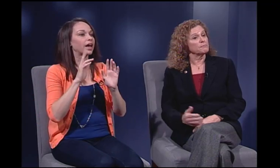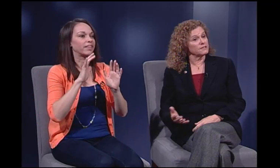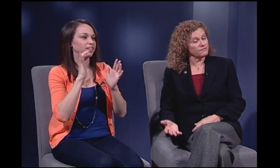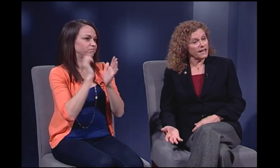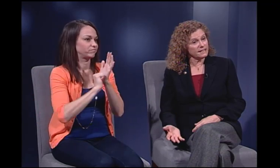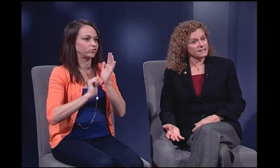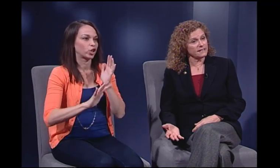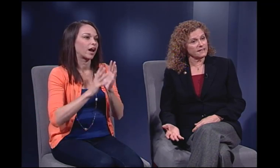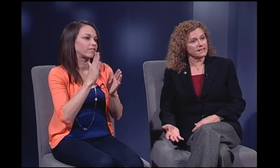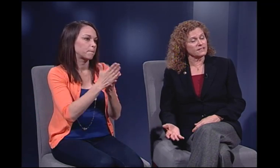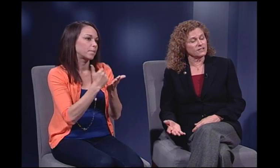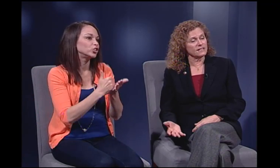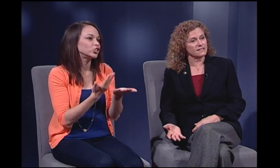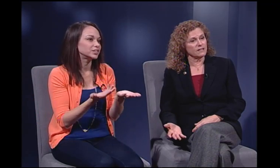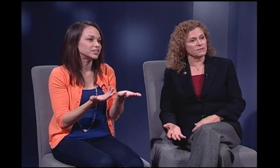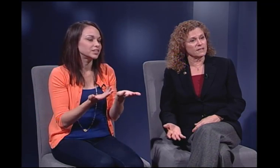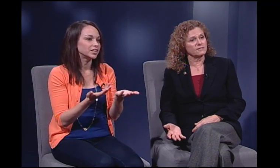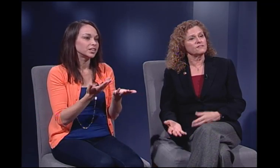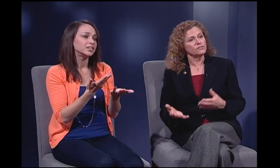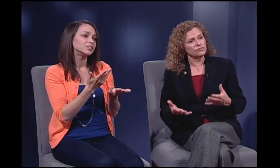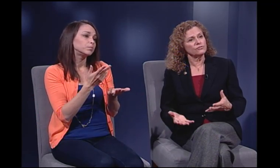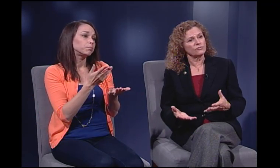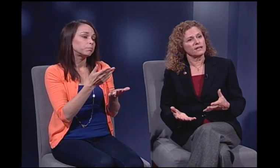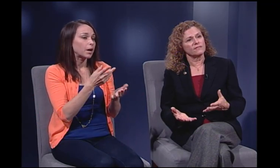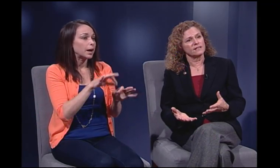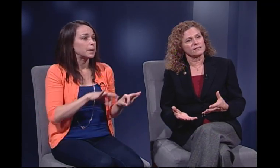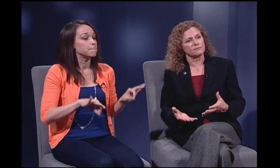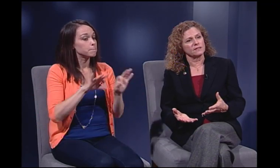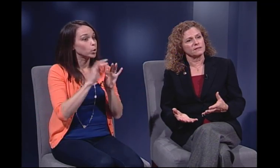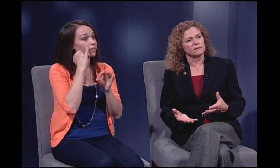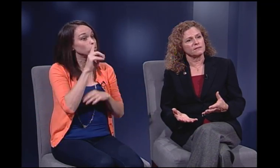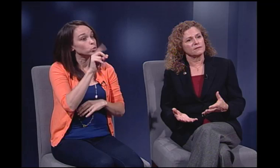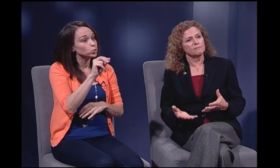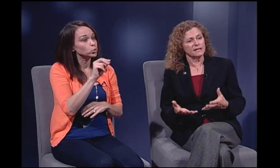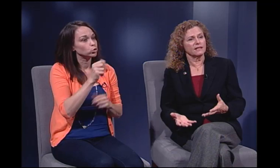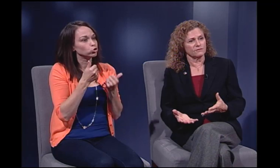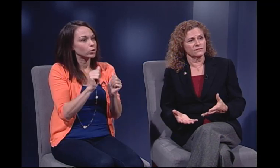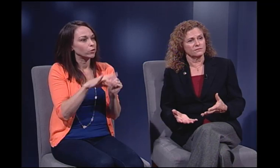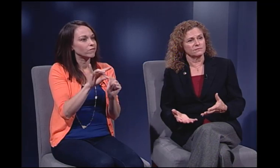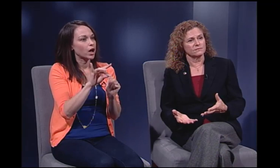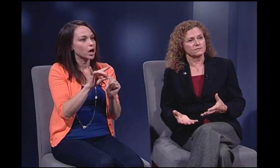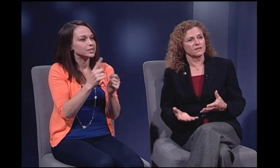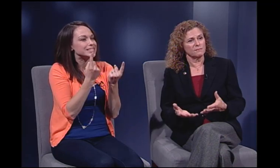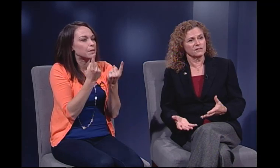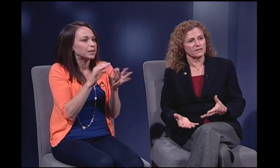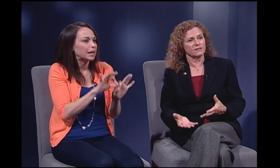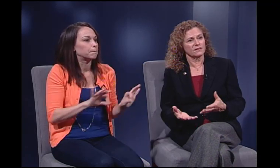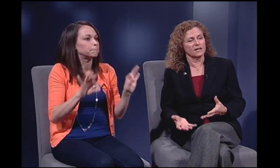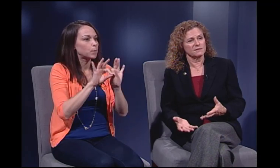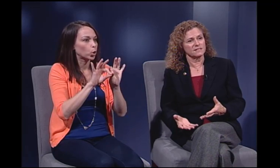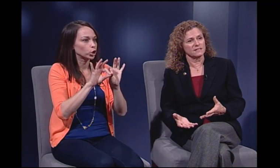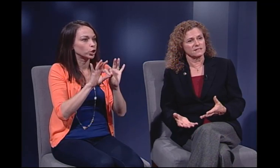But the fact is I think it's a good example of if you do try to find something meaningful, common ground, common sense,